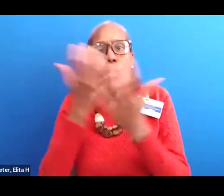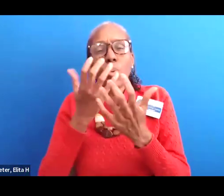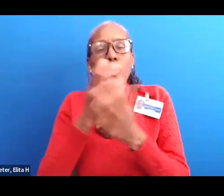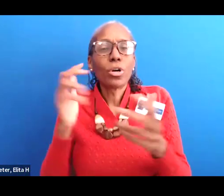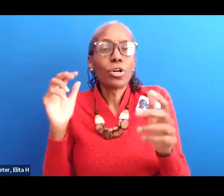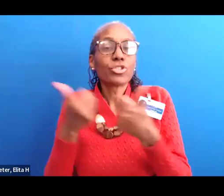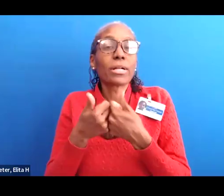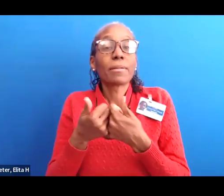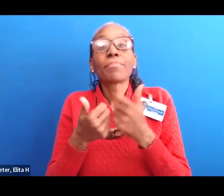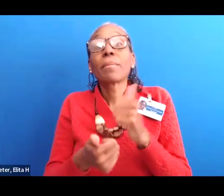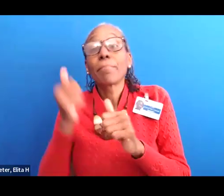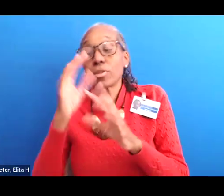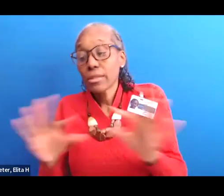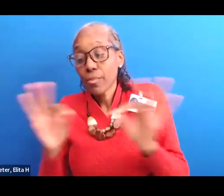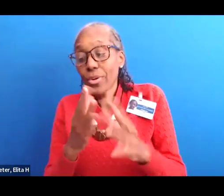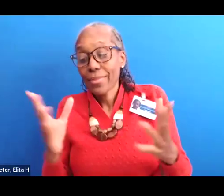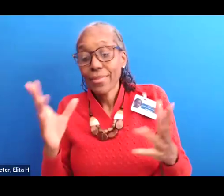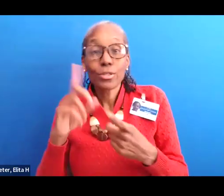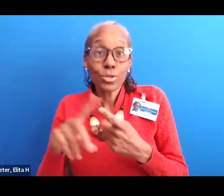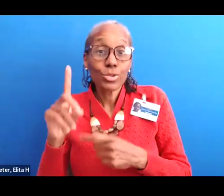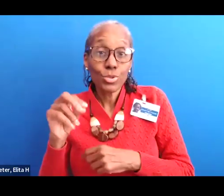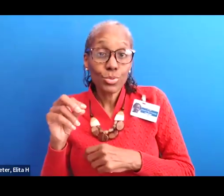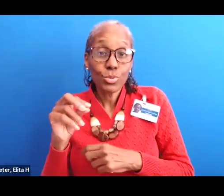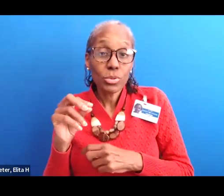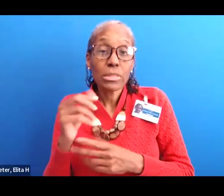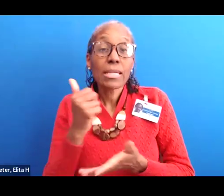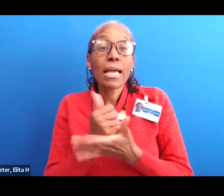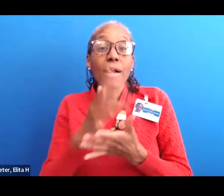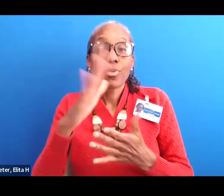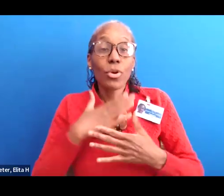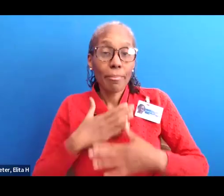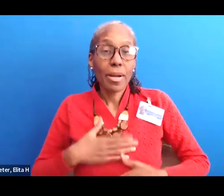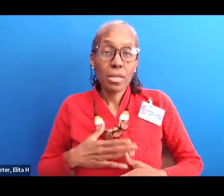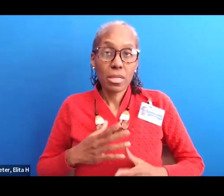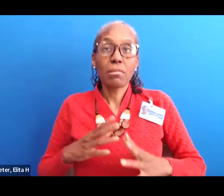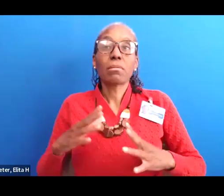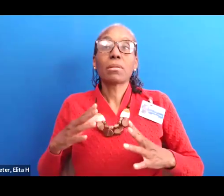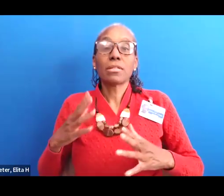But as one of the most important things to do, because it's helping your body, it's helping your circulation,